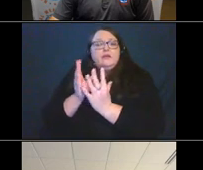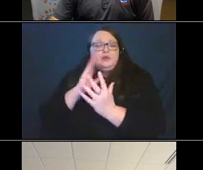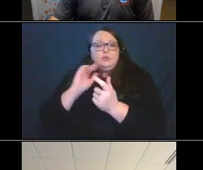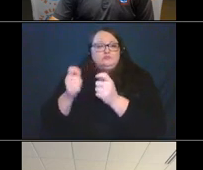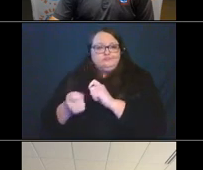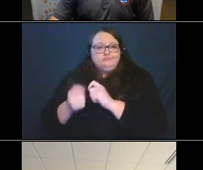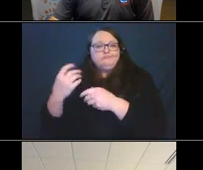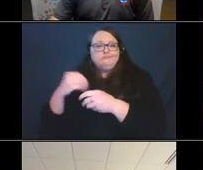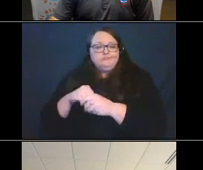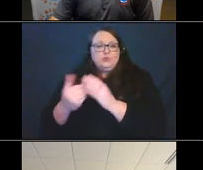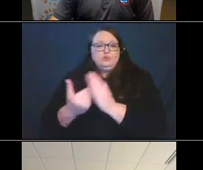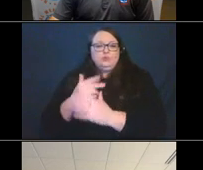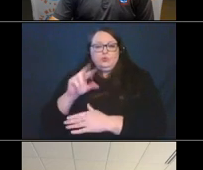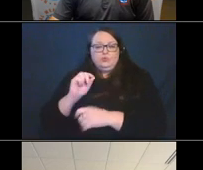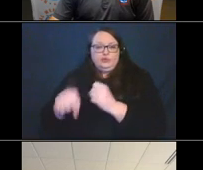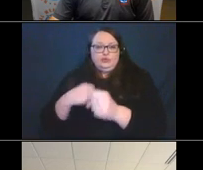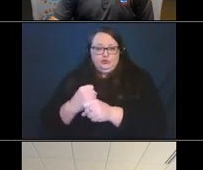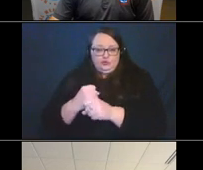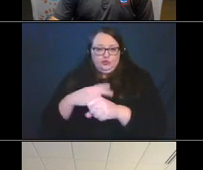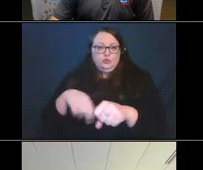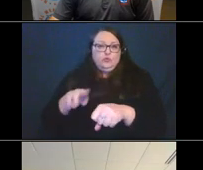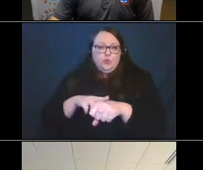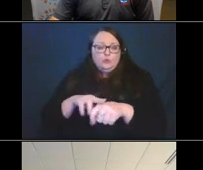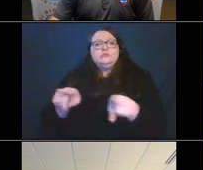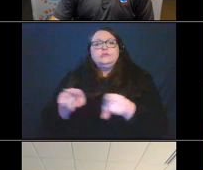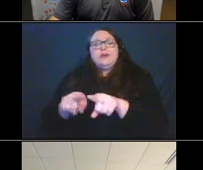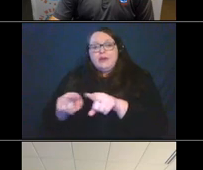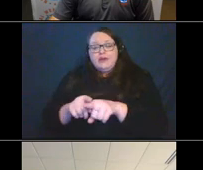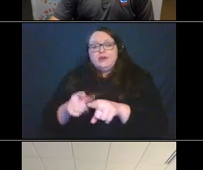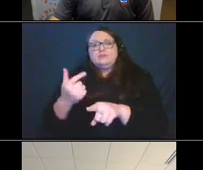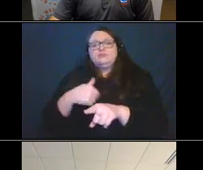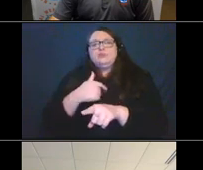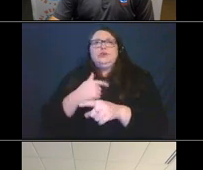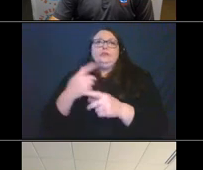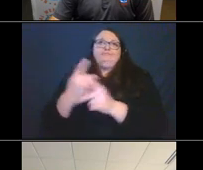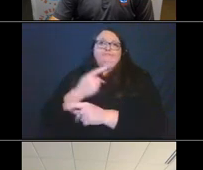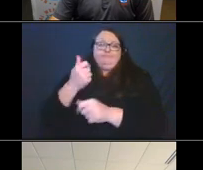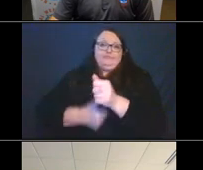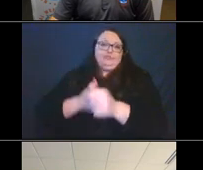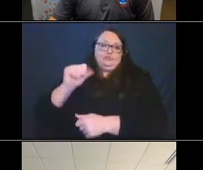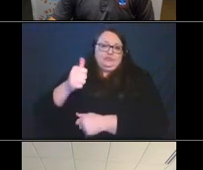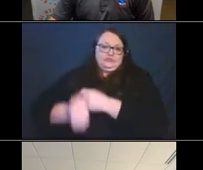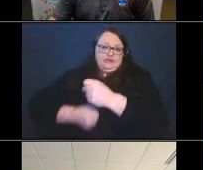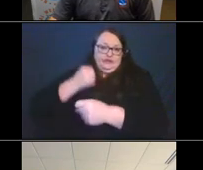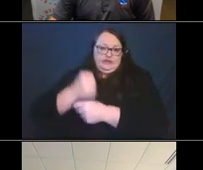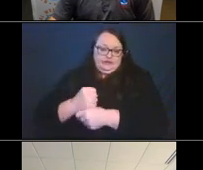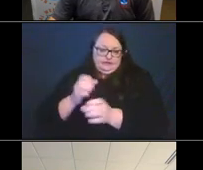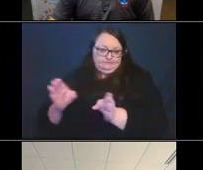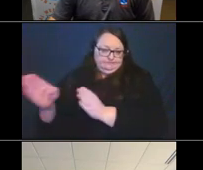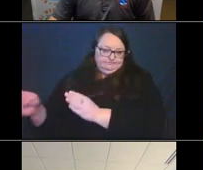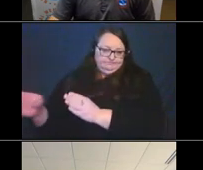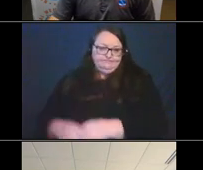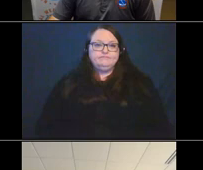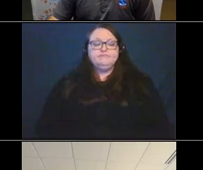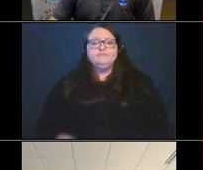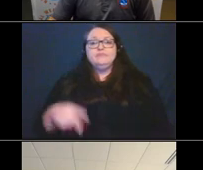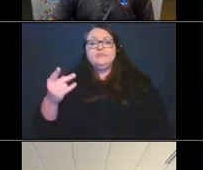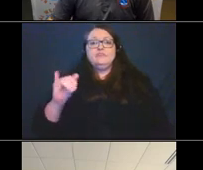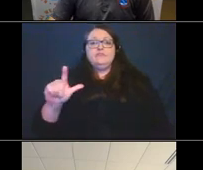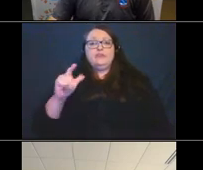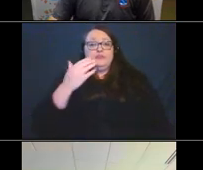new 30-year normals as they come out every decade. Alright thanks Mike. This one I think is gonna go